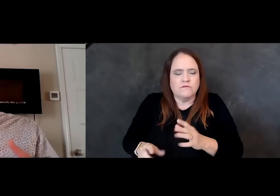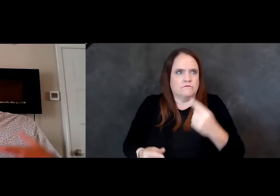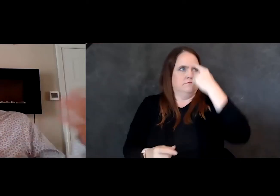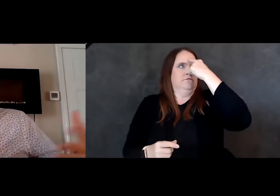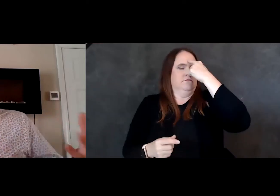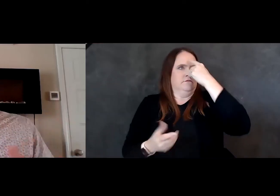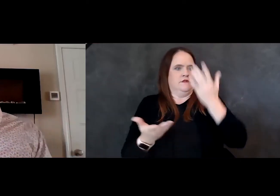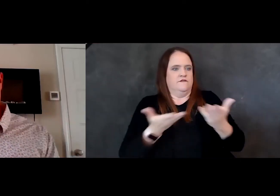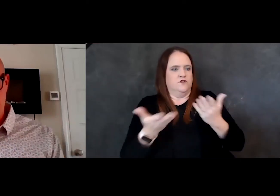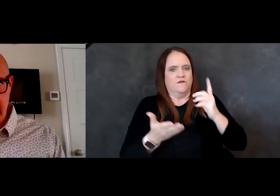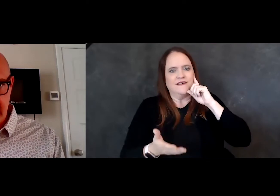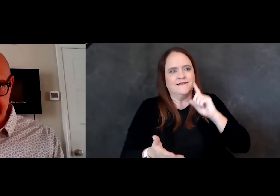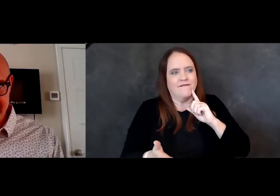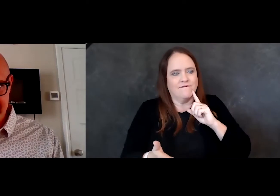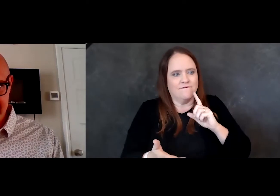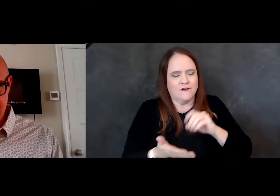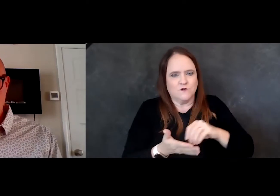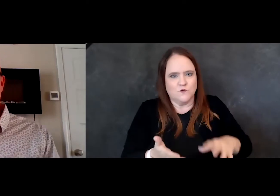just hearing about something in a meeting.